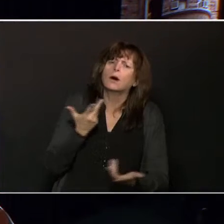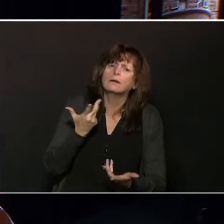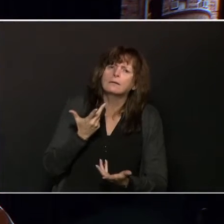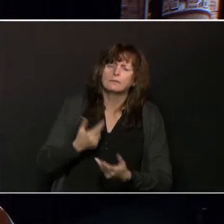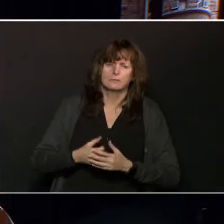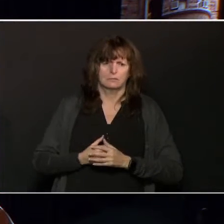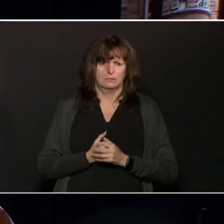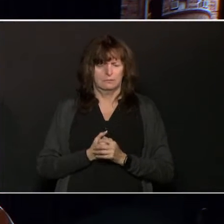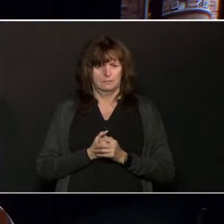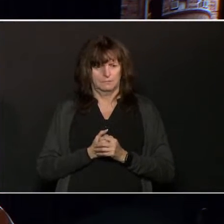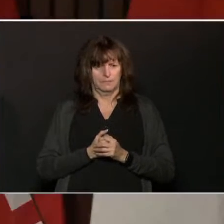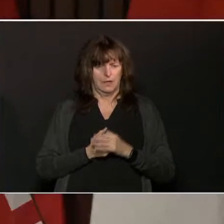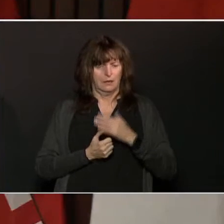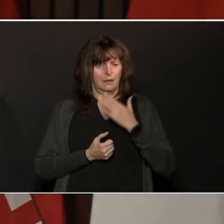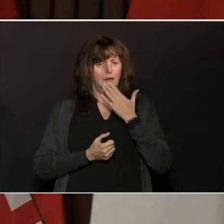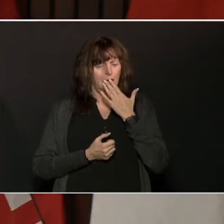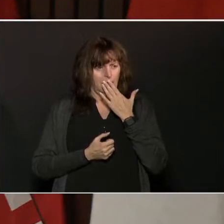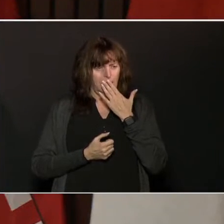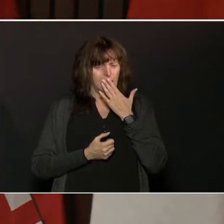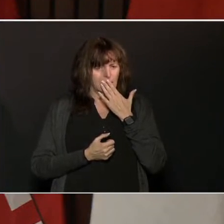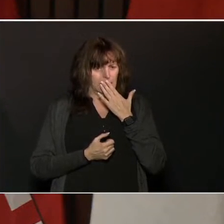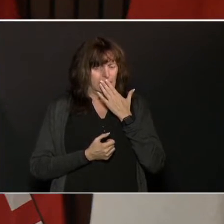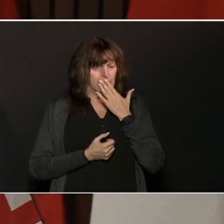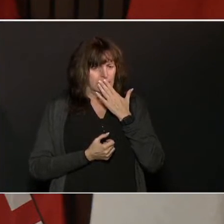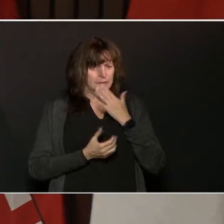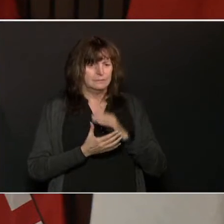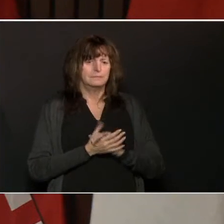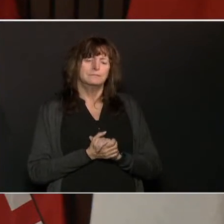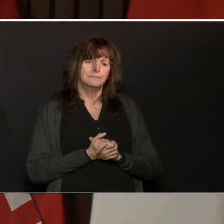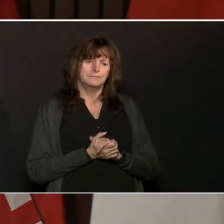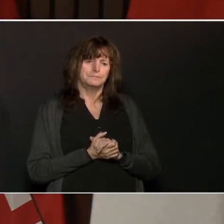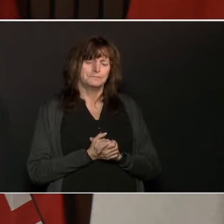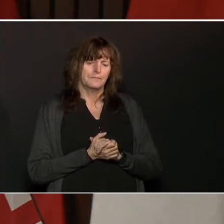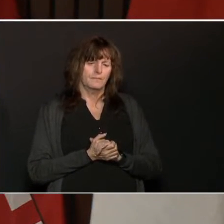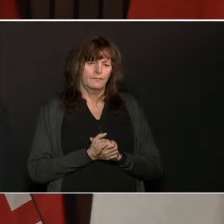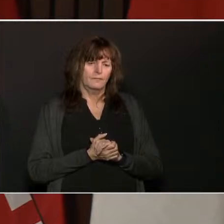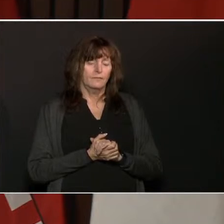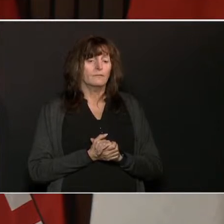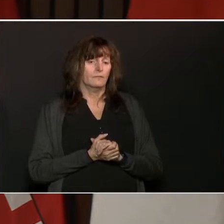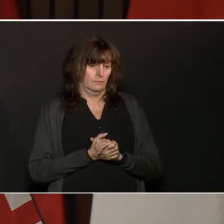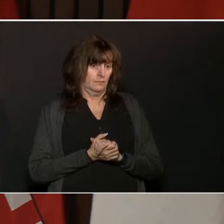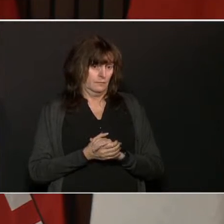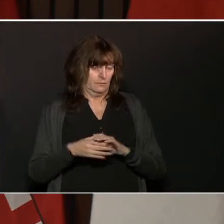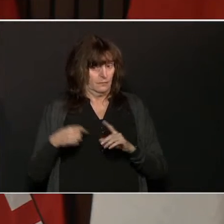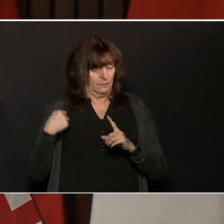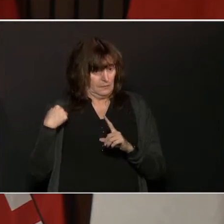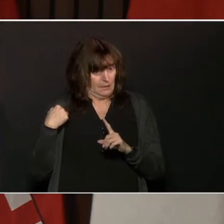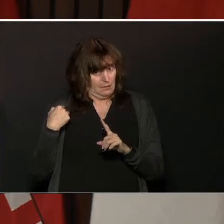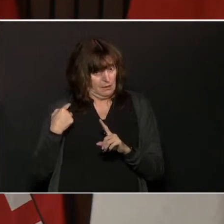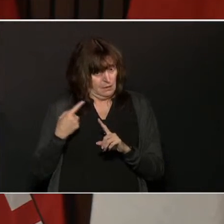PRECEDING BUT YESTERDAY'S COUNT FROM THE PRECEDING BUT YESTERDAY'S COUNT FROM THE LONG-TERM FROM THE LONG-TERM CARE TRACKER WAS FROM THE LONG-TERM CARE TRACKER WAS ABOUT FROM THE LONG-TERM CARE TRACKER WAS ABOUT 21